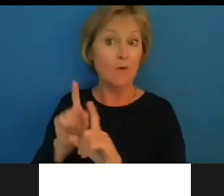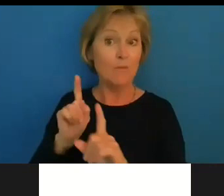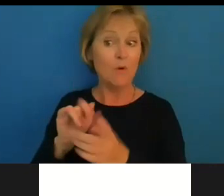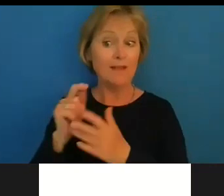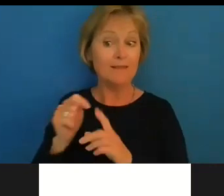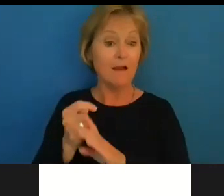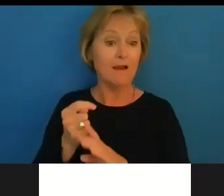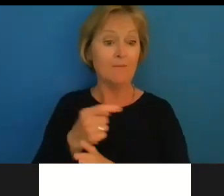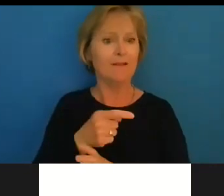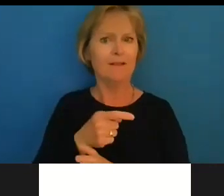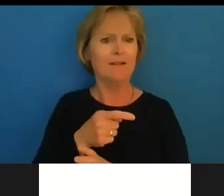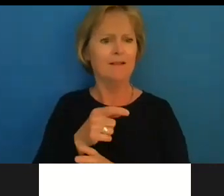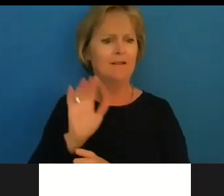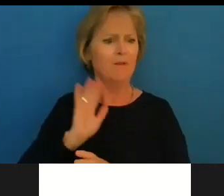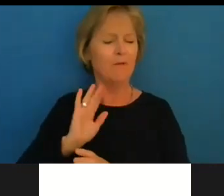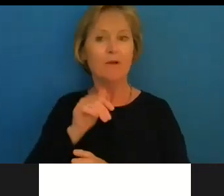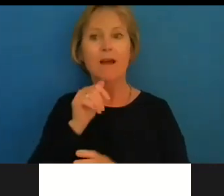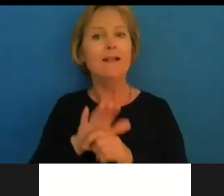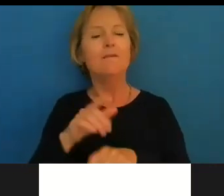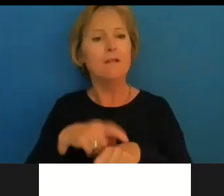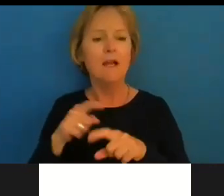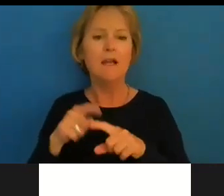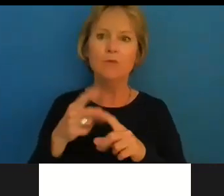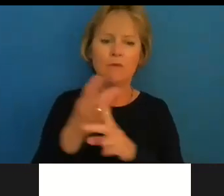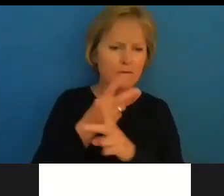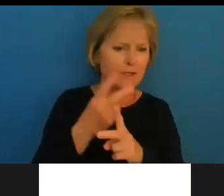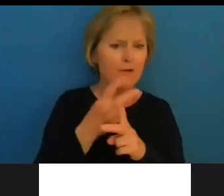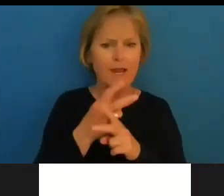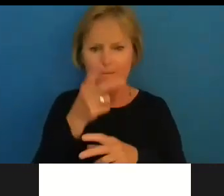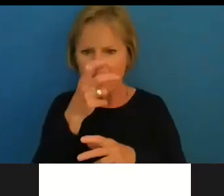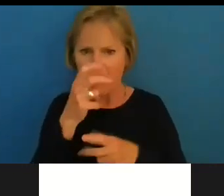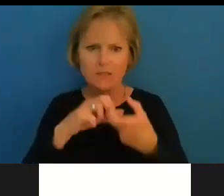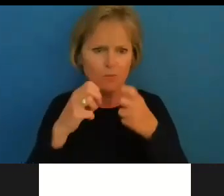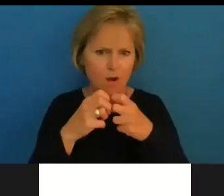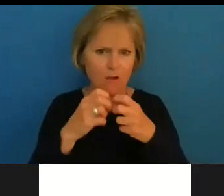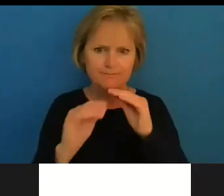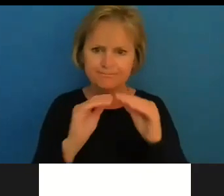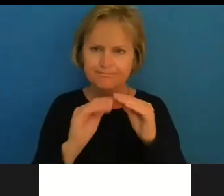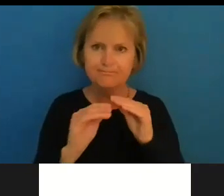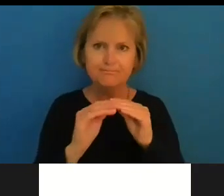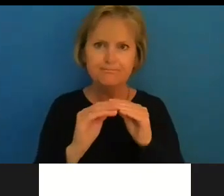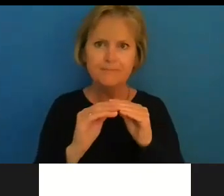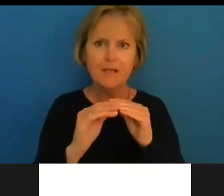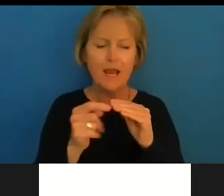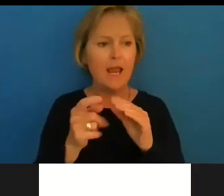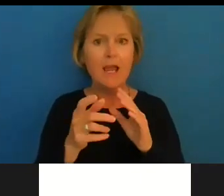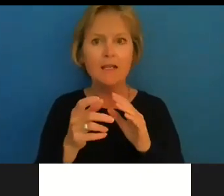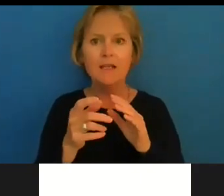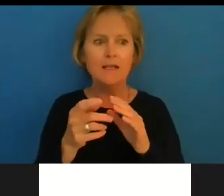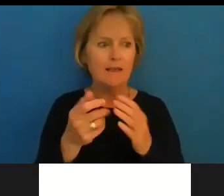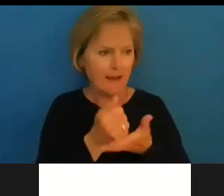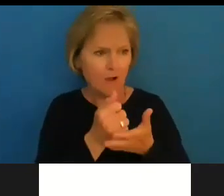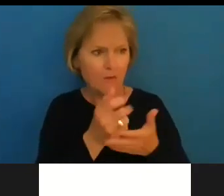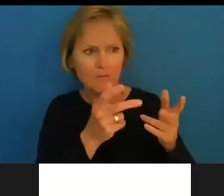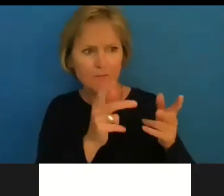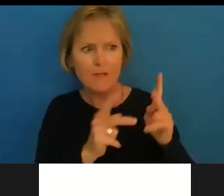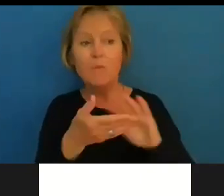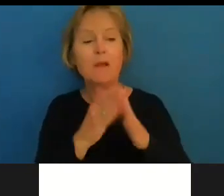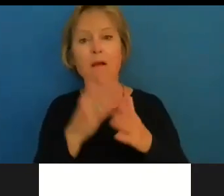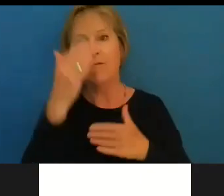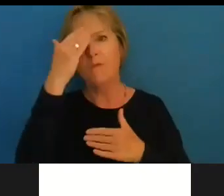not enough time to work out the bugs, and get people familiar with online resources.